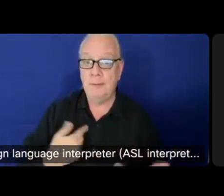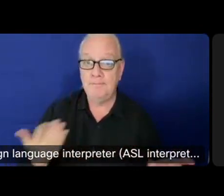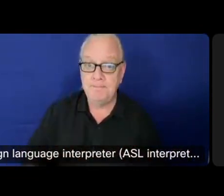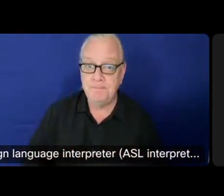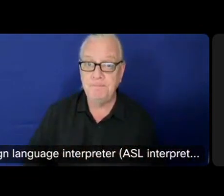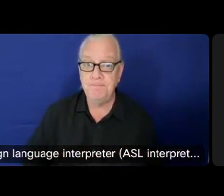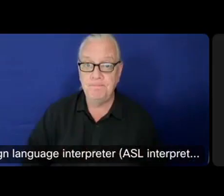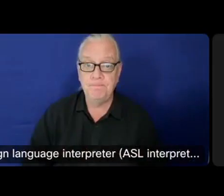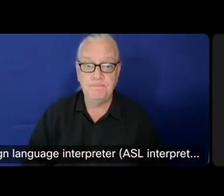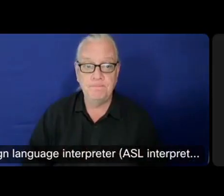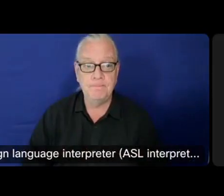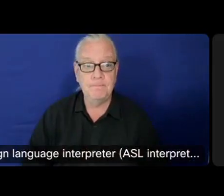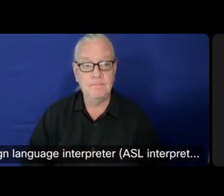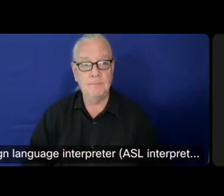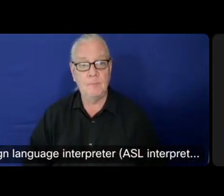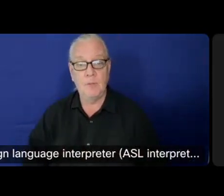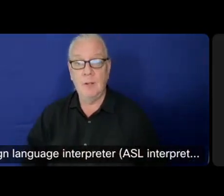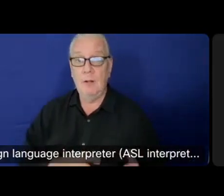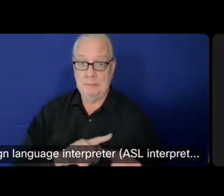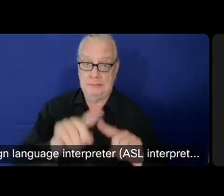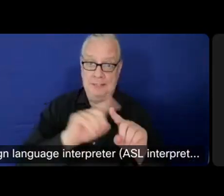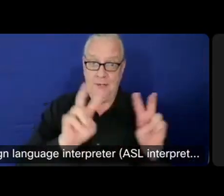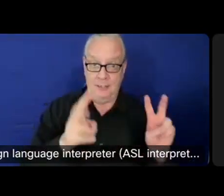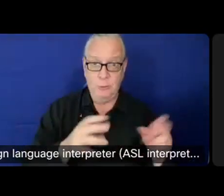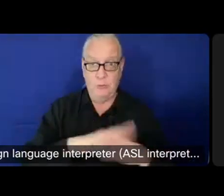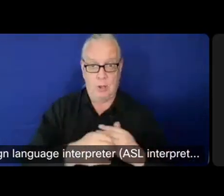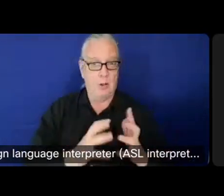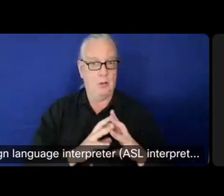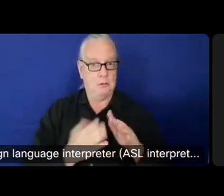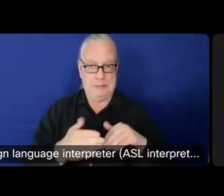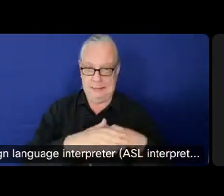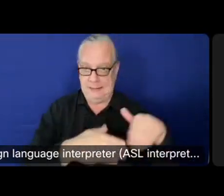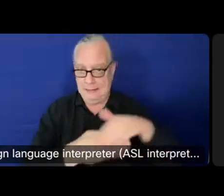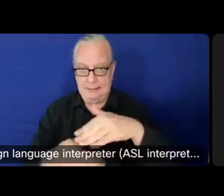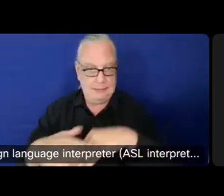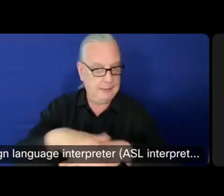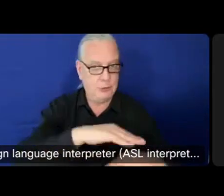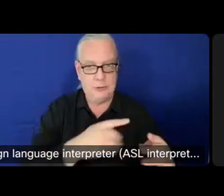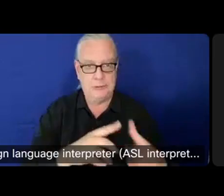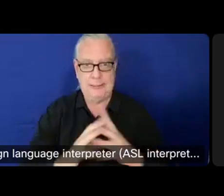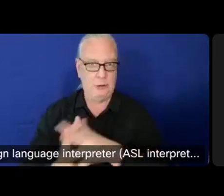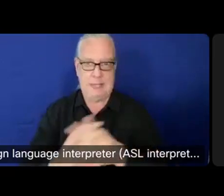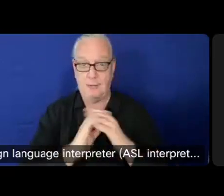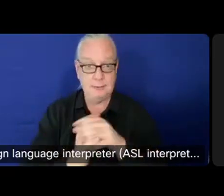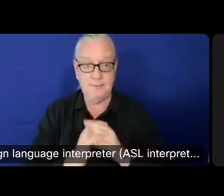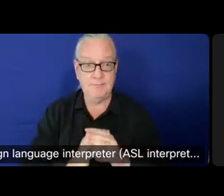intersect. And I explain it this way. Sometimes living with HIV